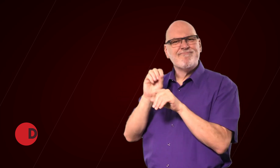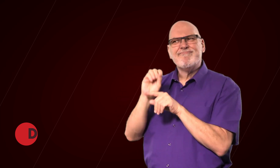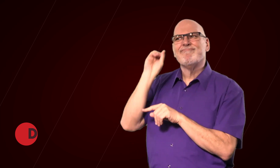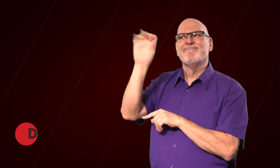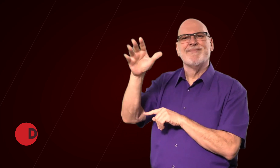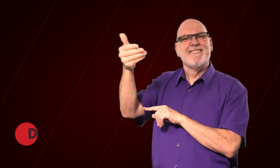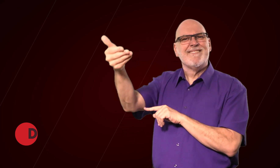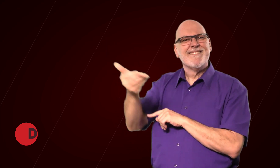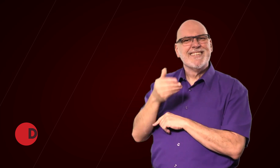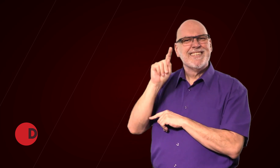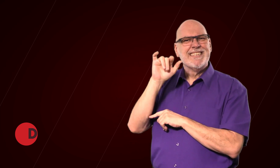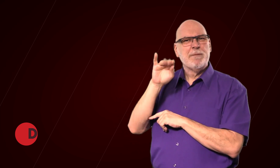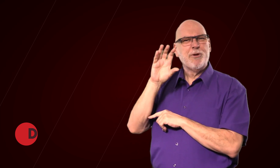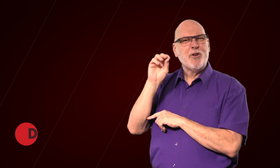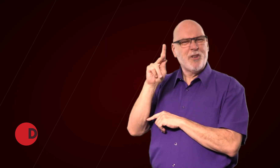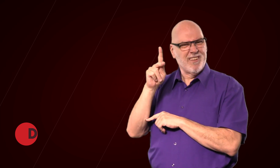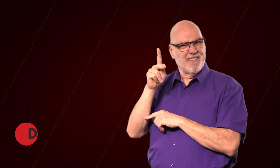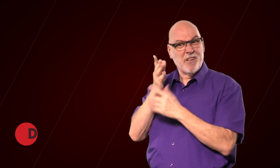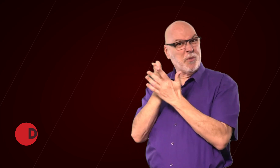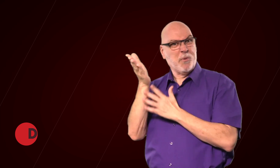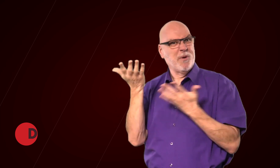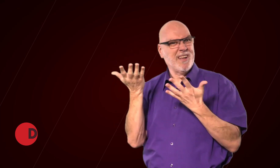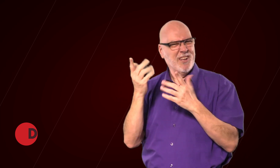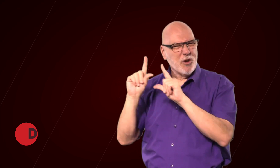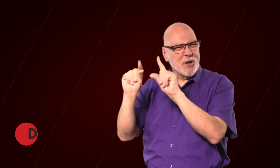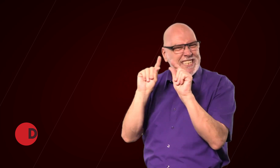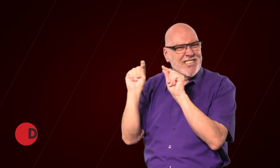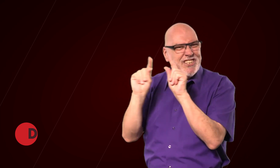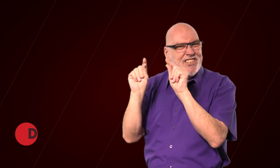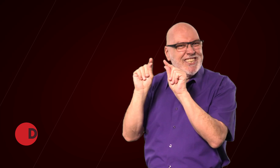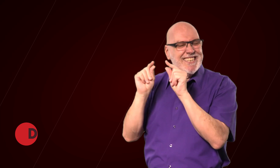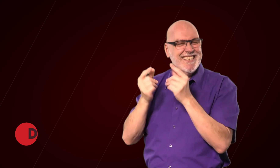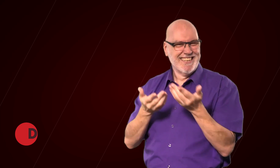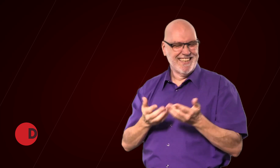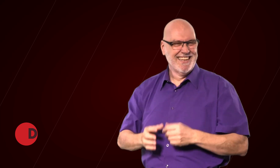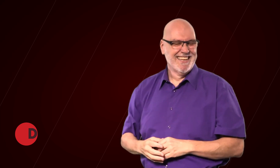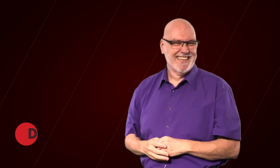to invite Tim Cook through Twitter.